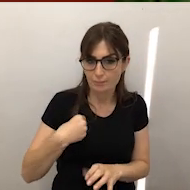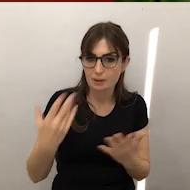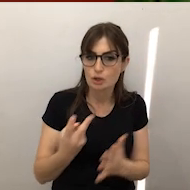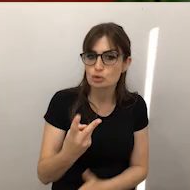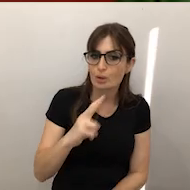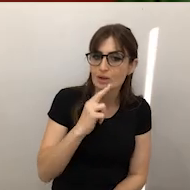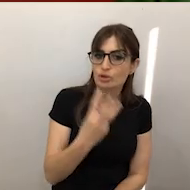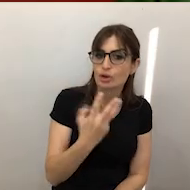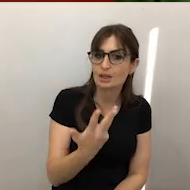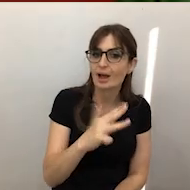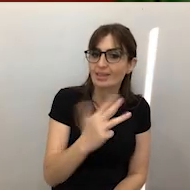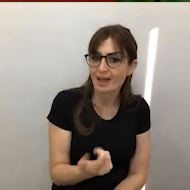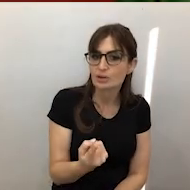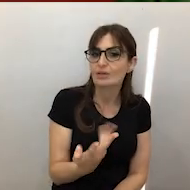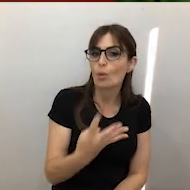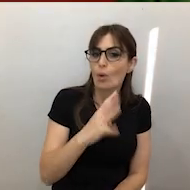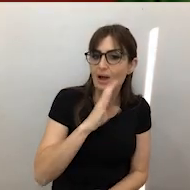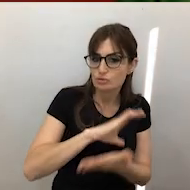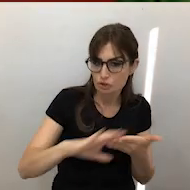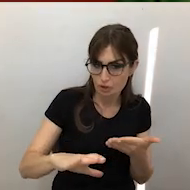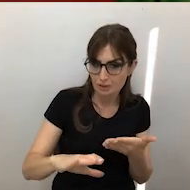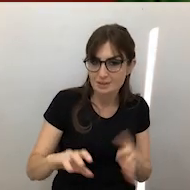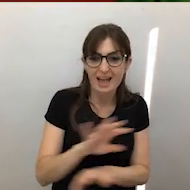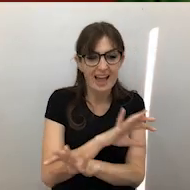of $239,400